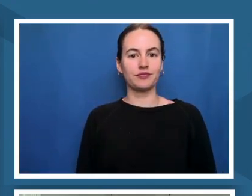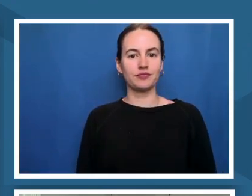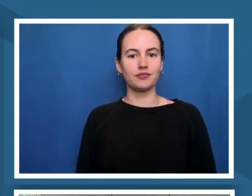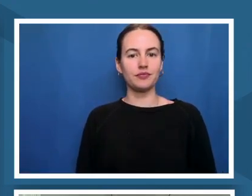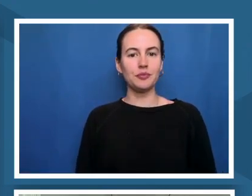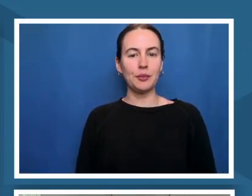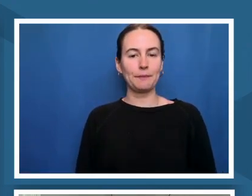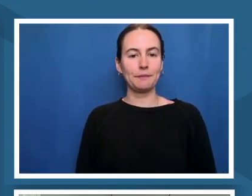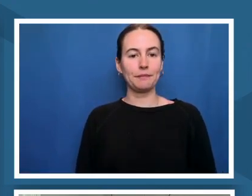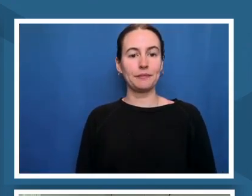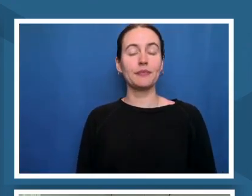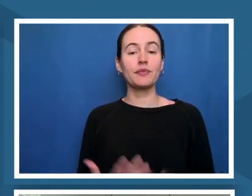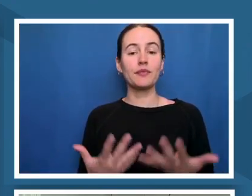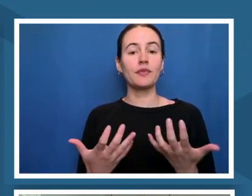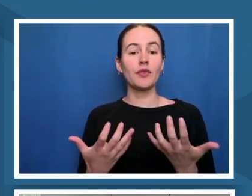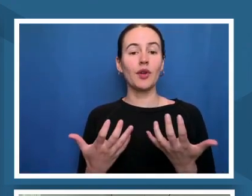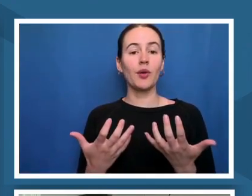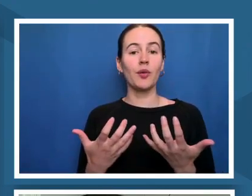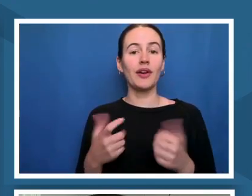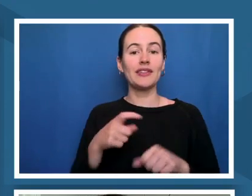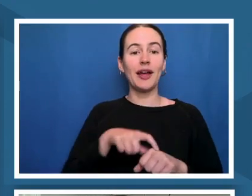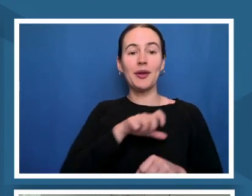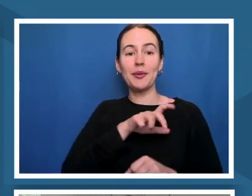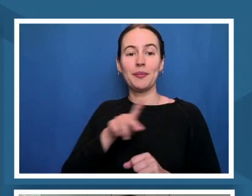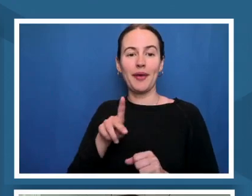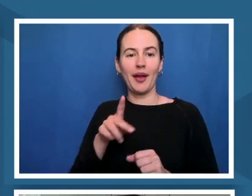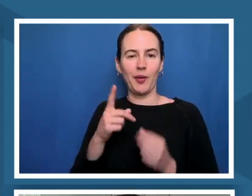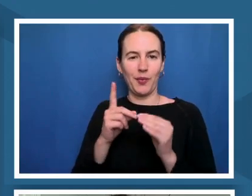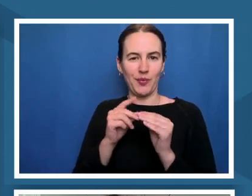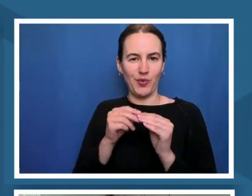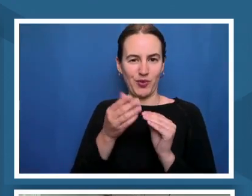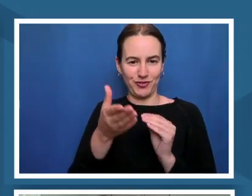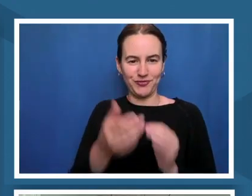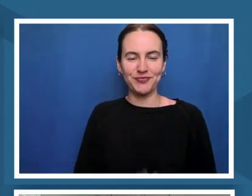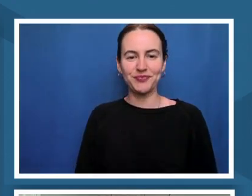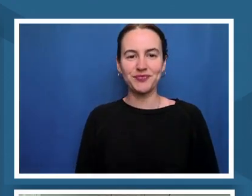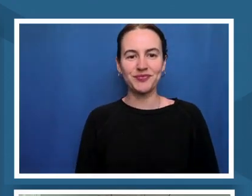home metaphor if you'll page us ahead one more please